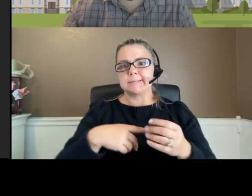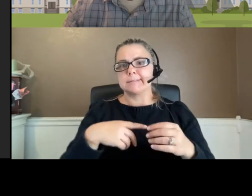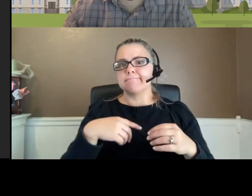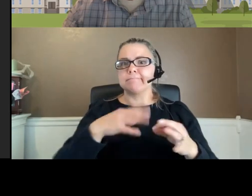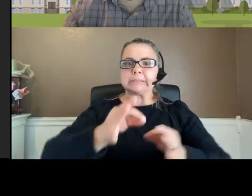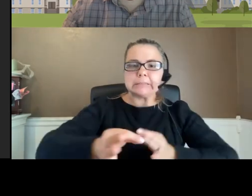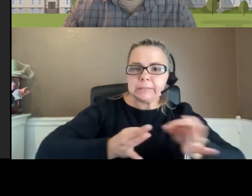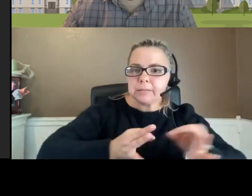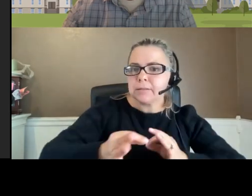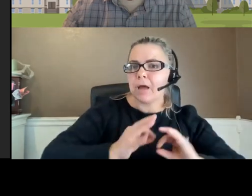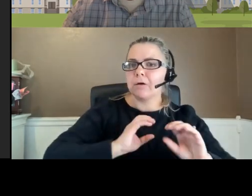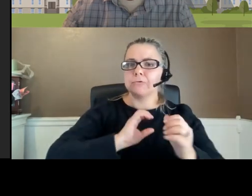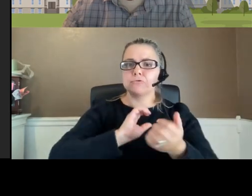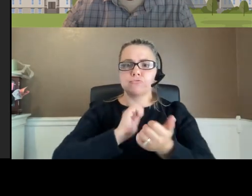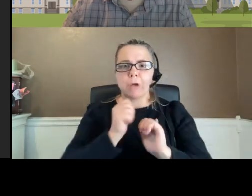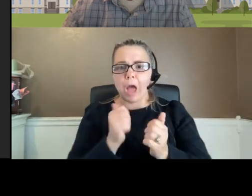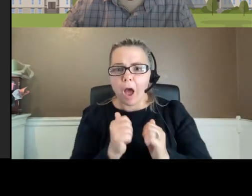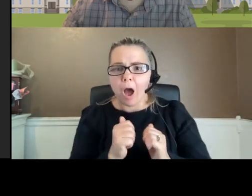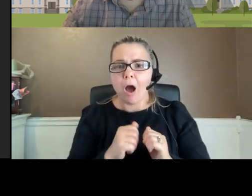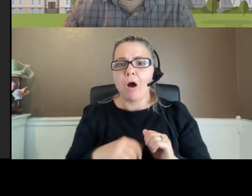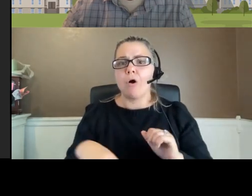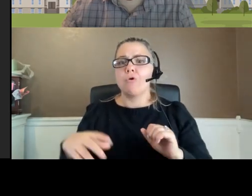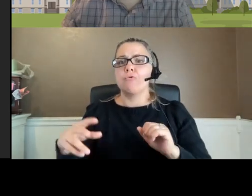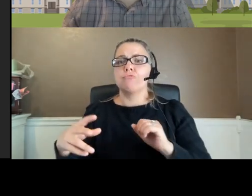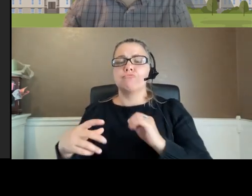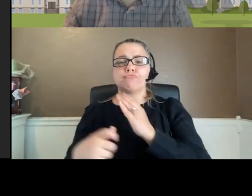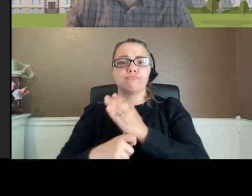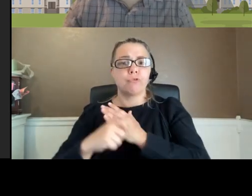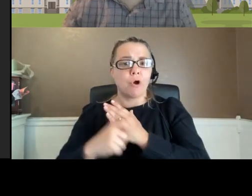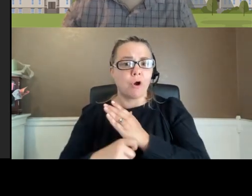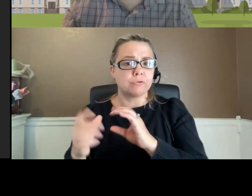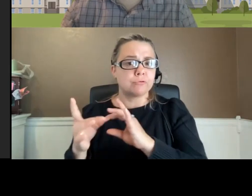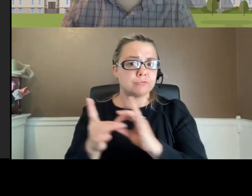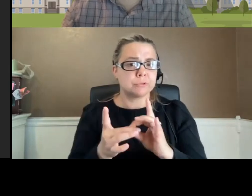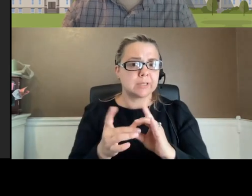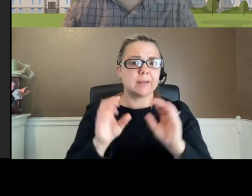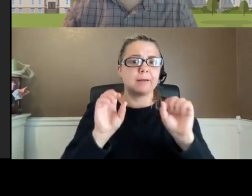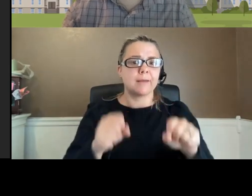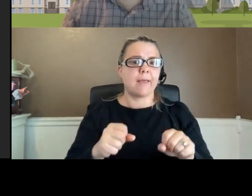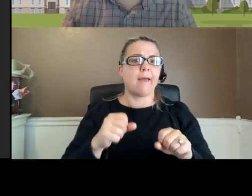additional articles and resources, you can find all of that in this guide and we invite you to